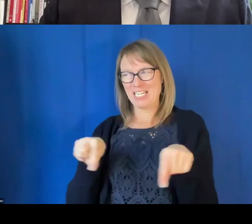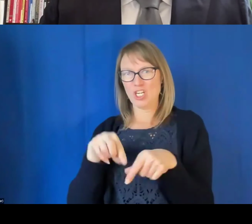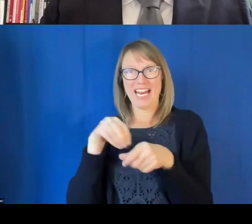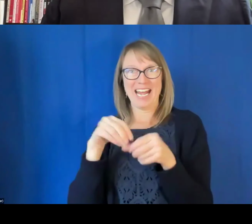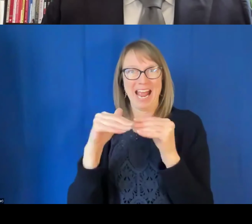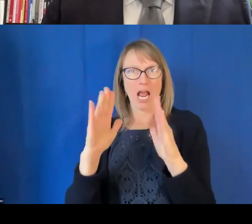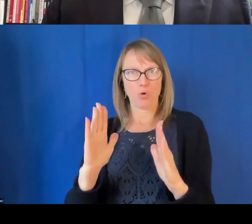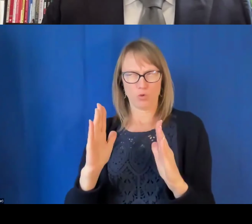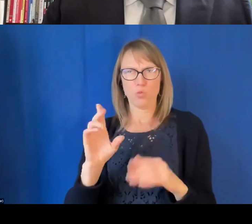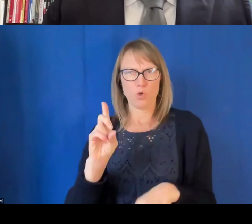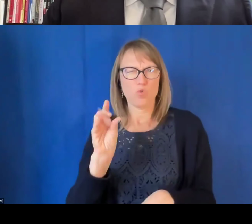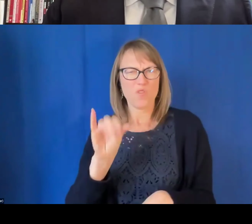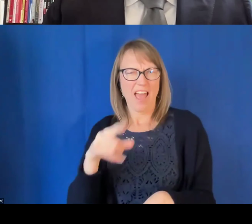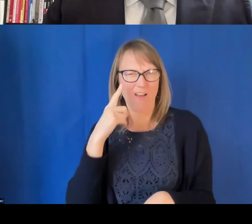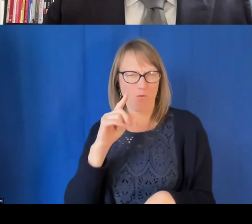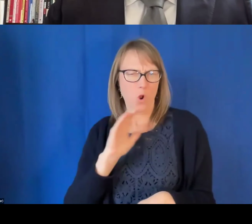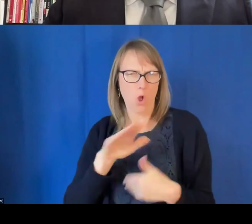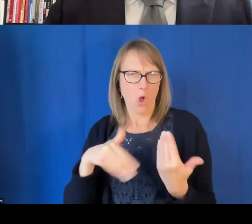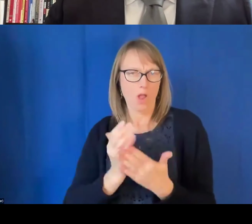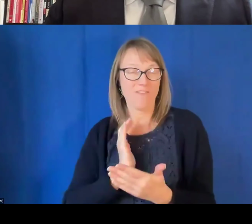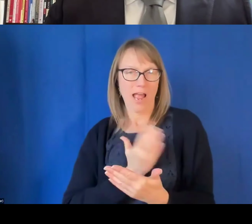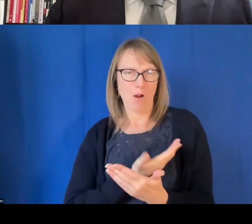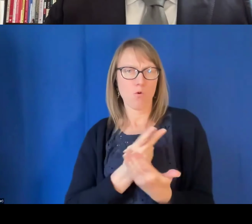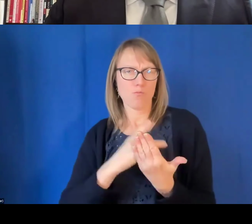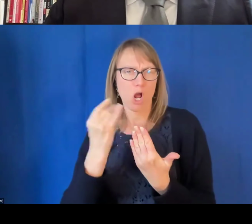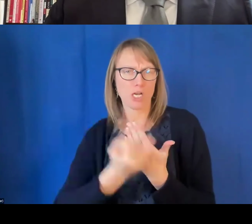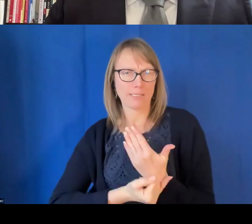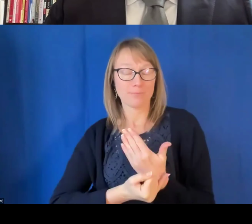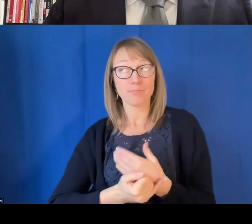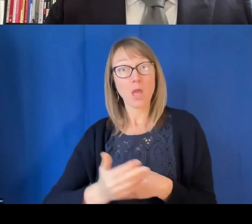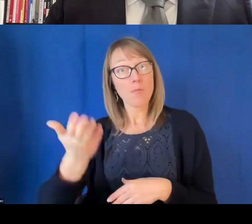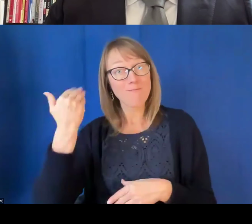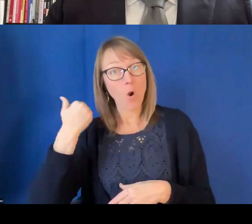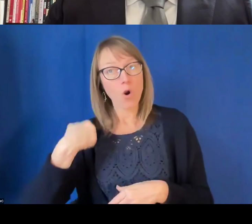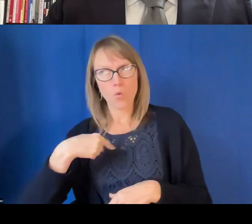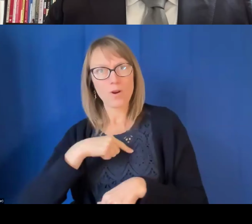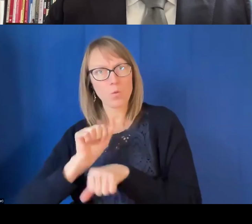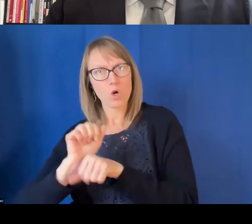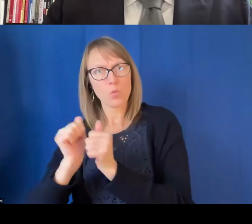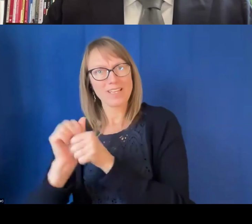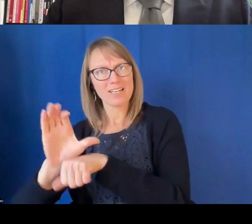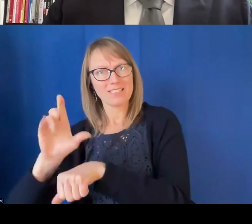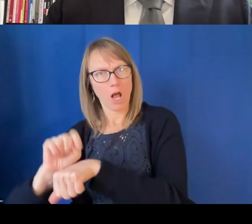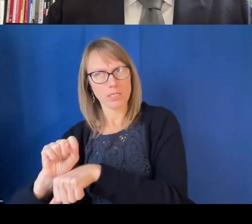We have worked with with consultants as well. But for the Harkin Institute we worked closely